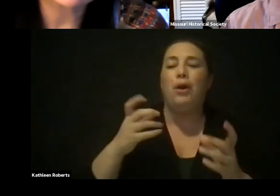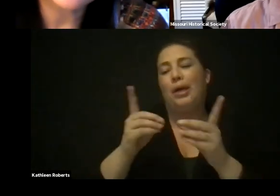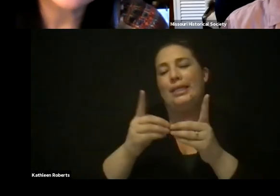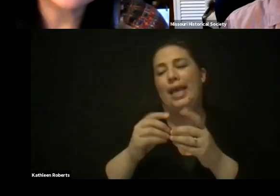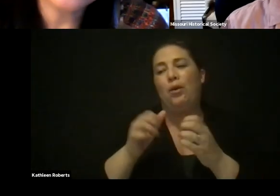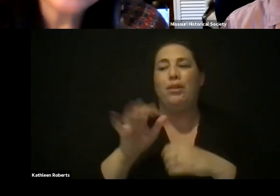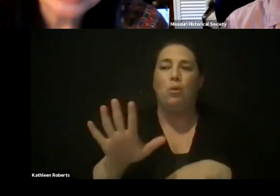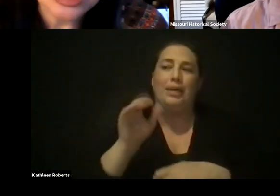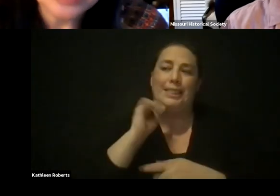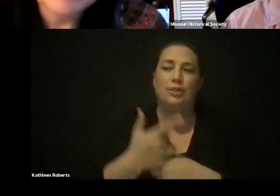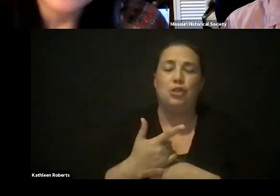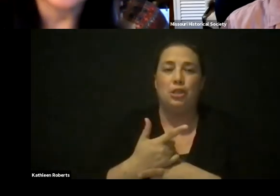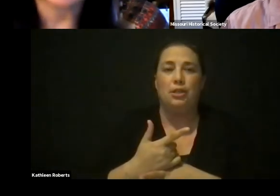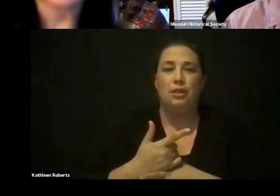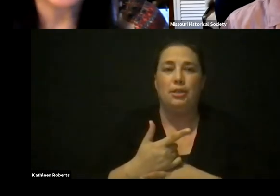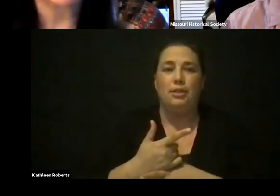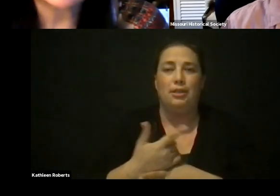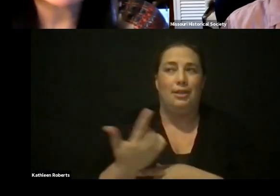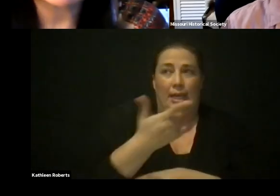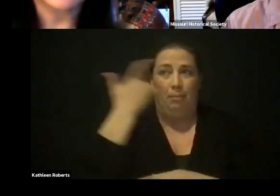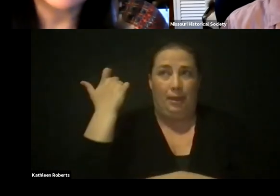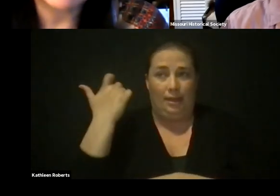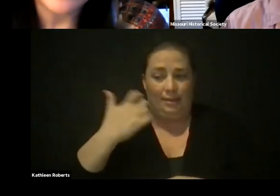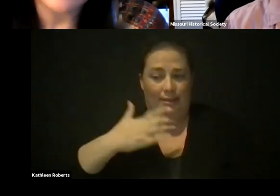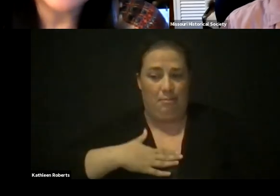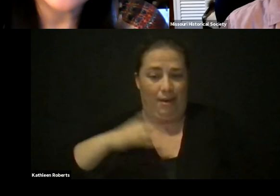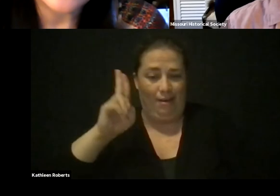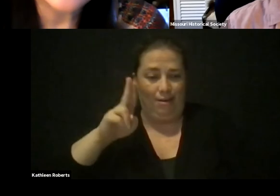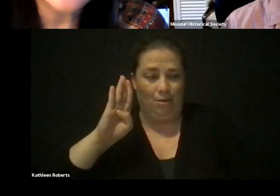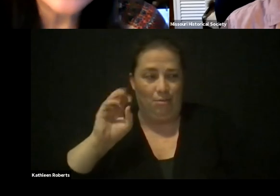keep their, you know, their native language or to keep a tie